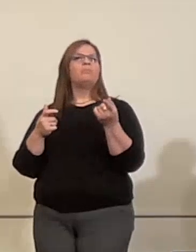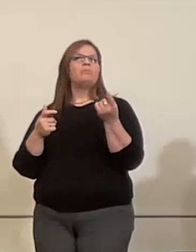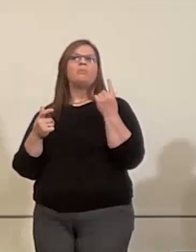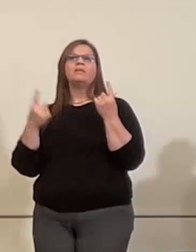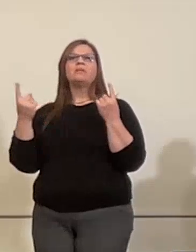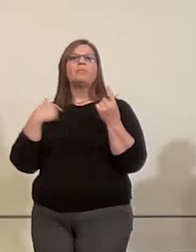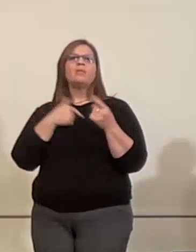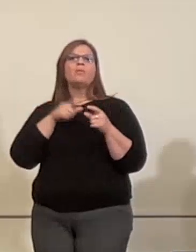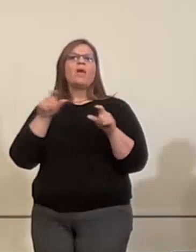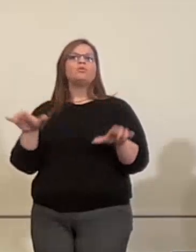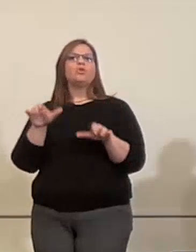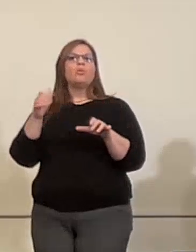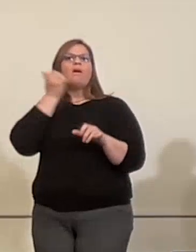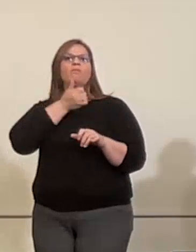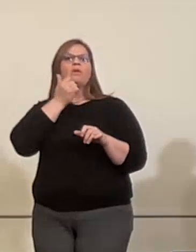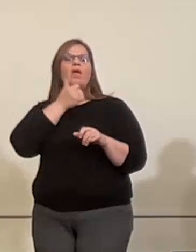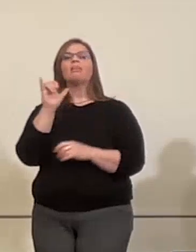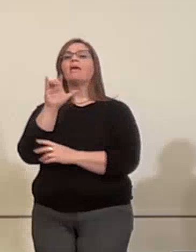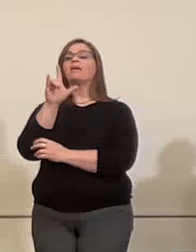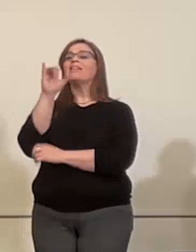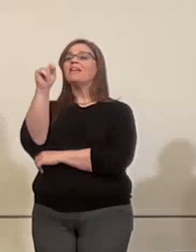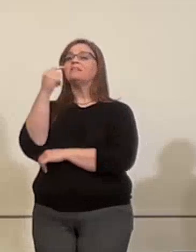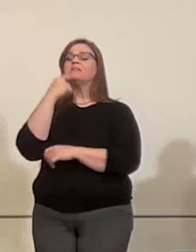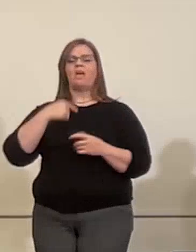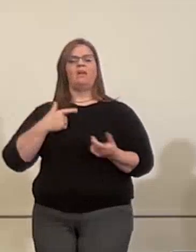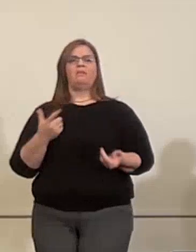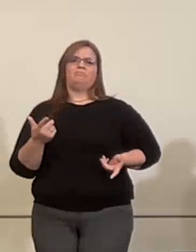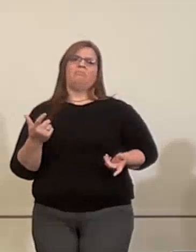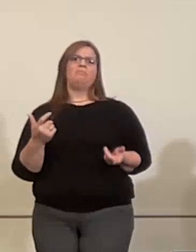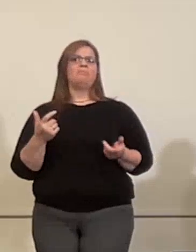Like Clint said, like I didn't use it to reimagine the future.